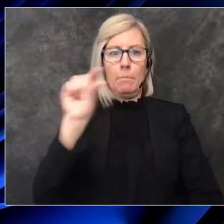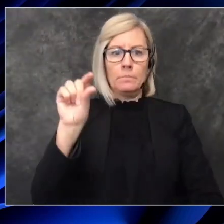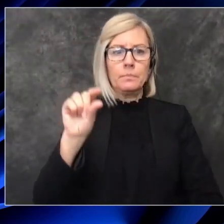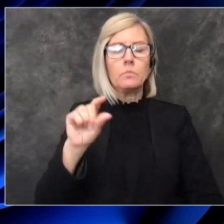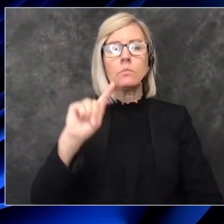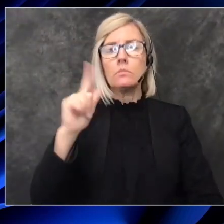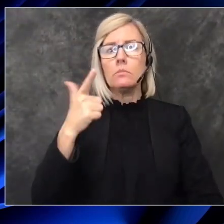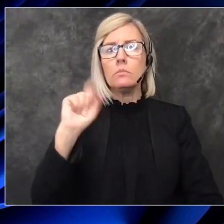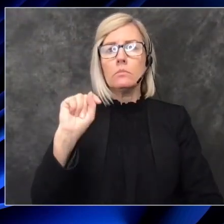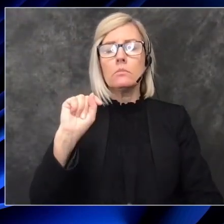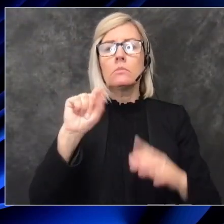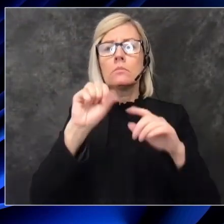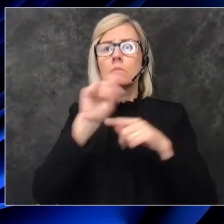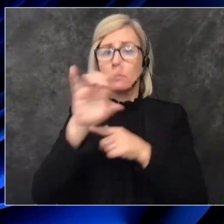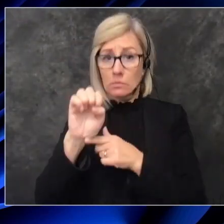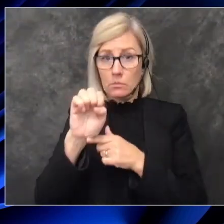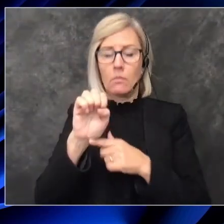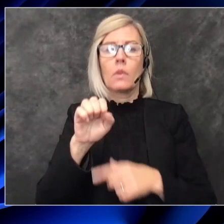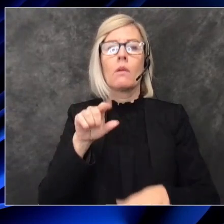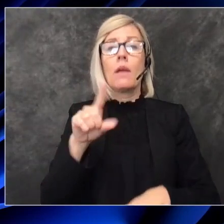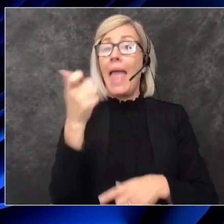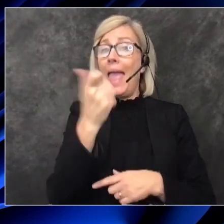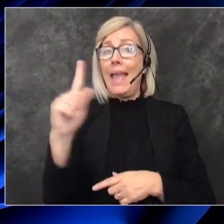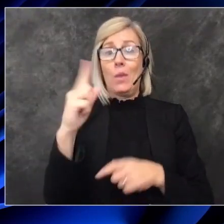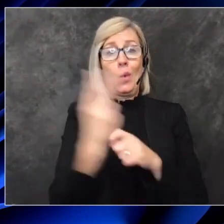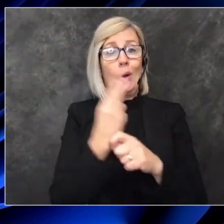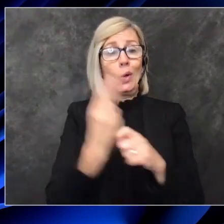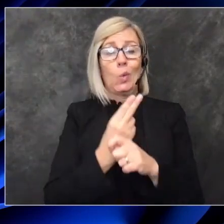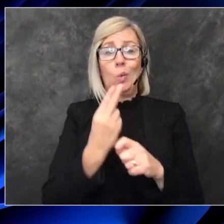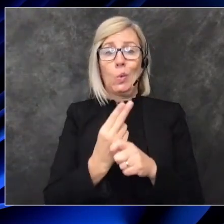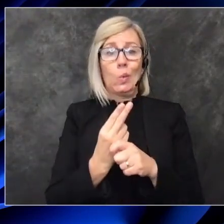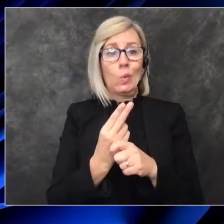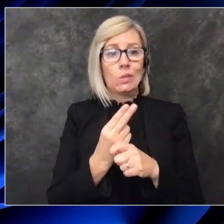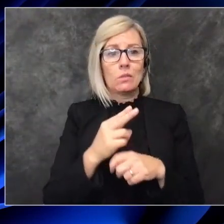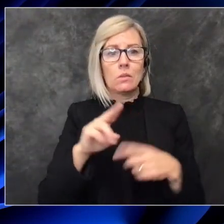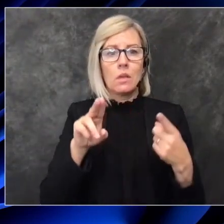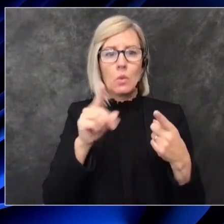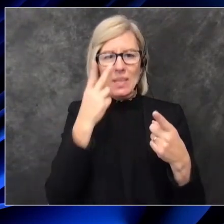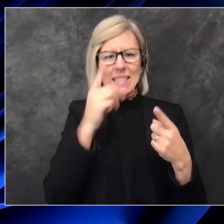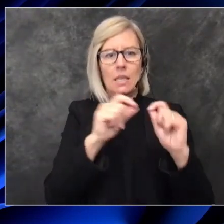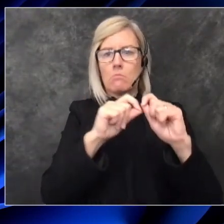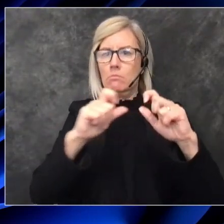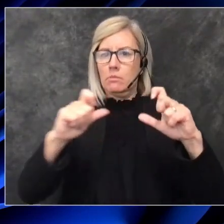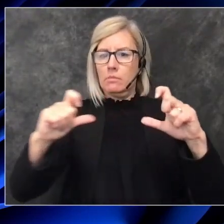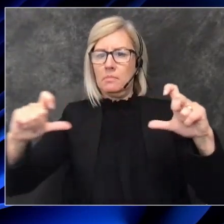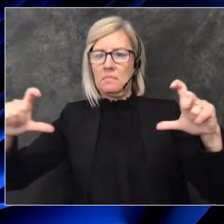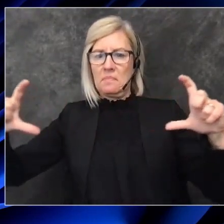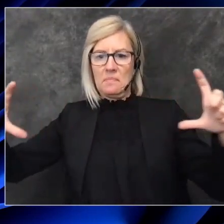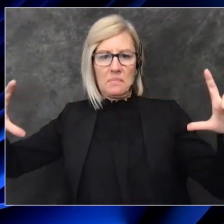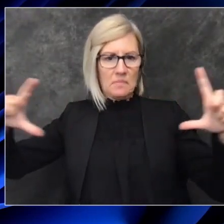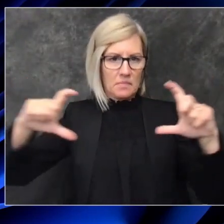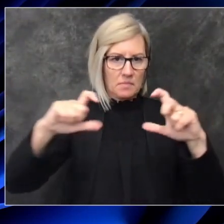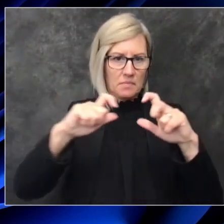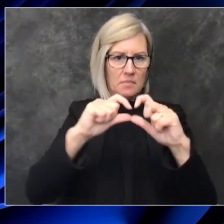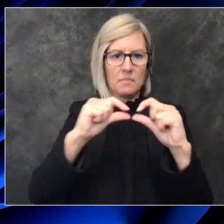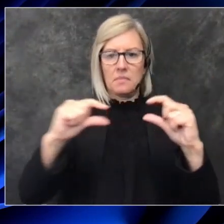that anybody can use and as. Hector moves this slide. Here you'll see the preview change and what happens once he clicks the